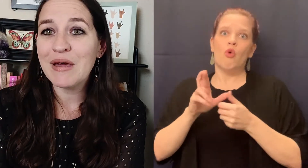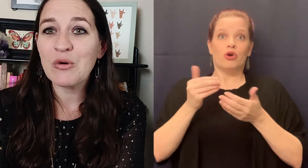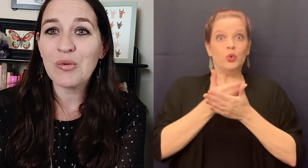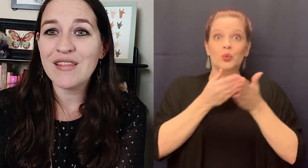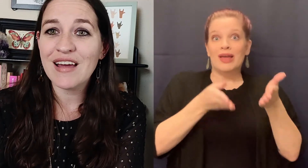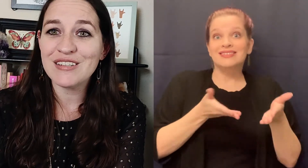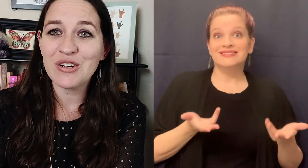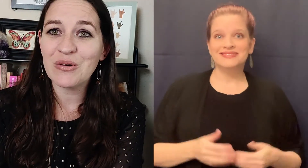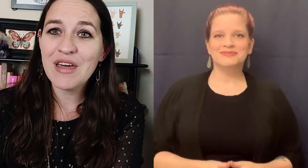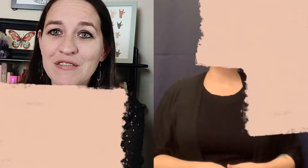incorporate that into your own life.